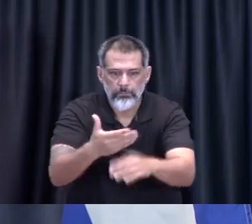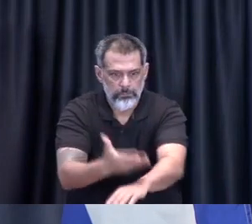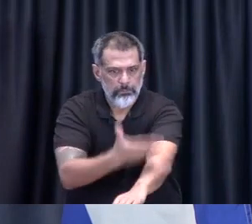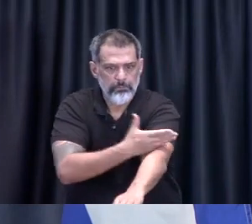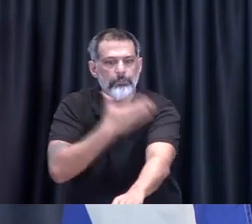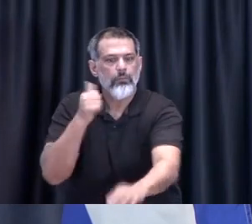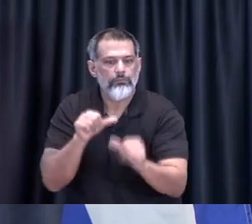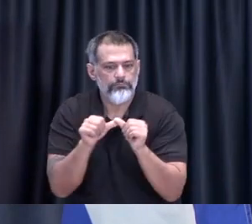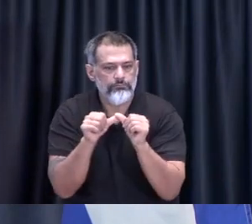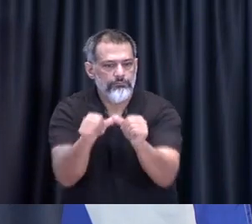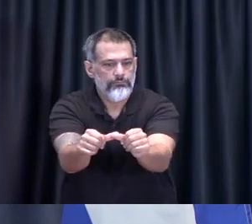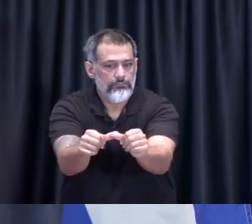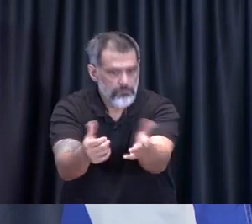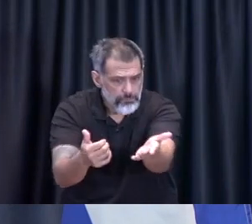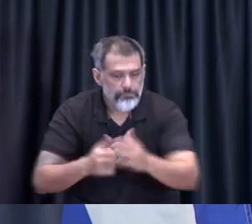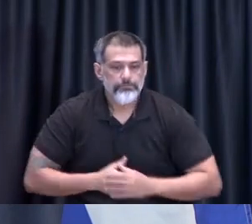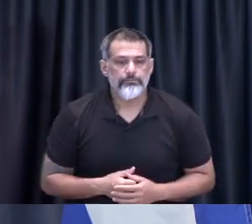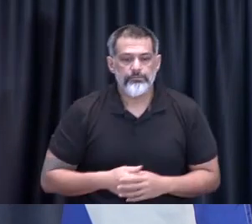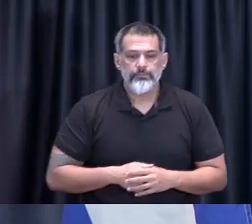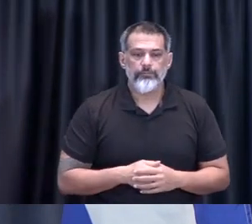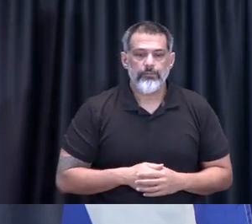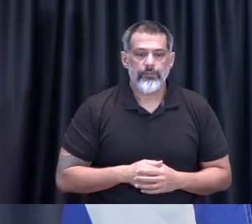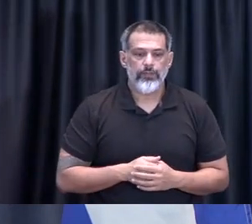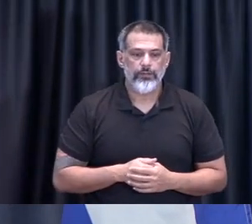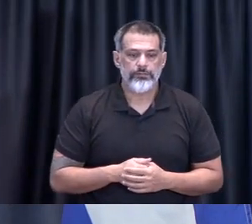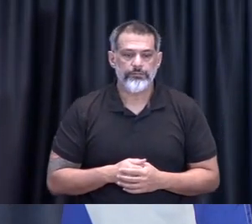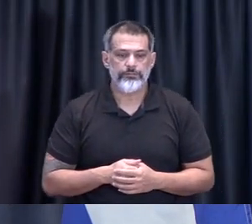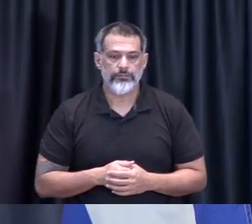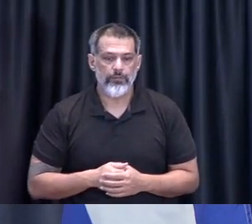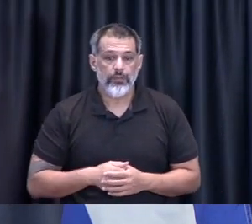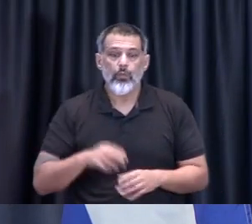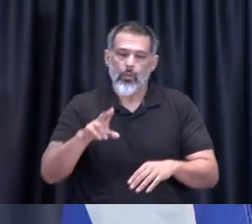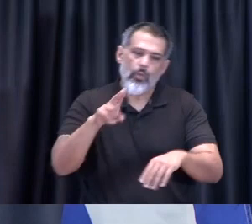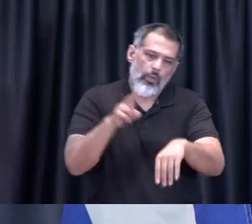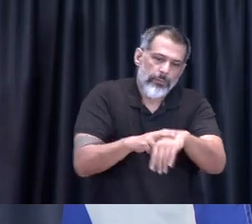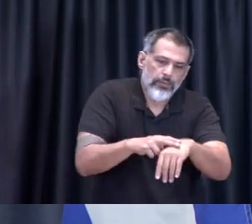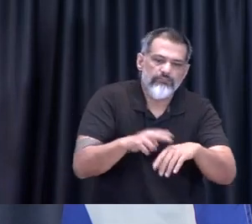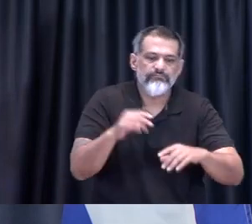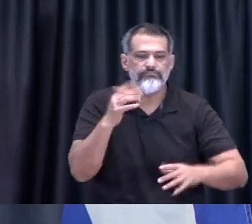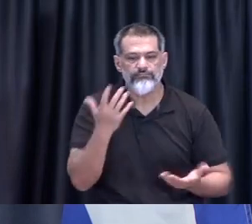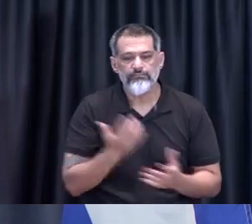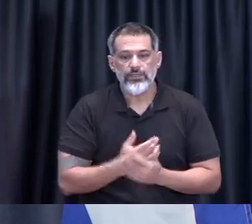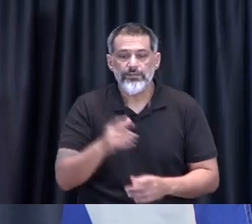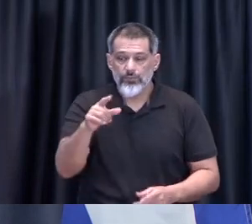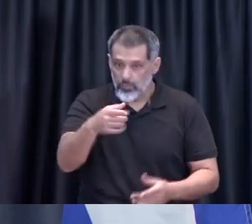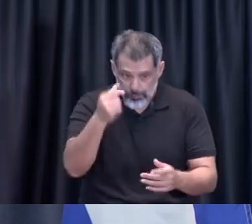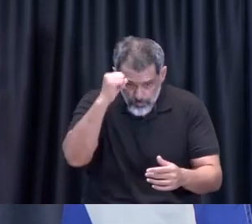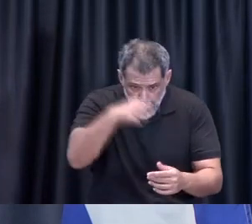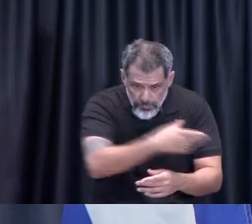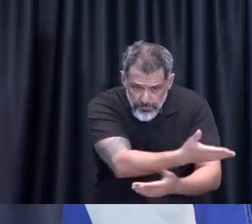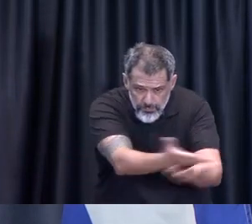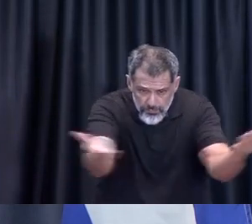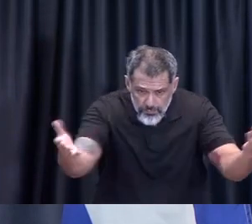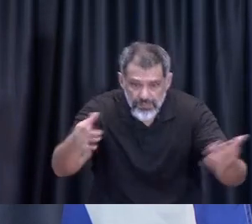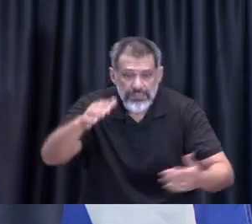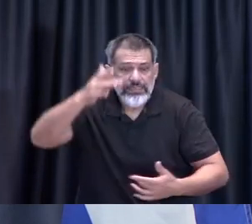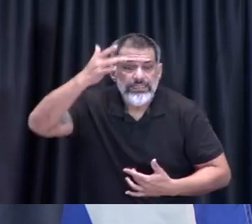particularly in this Omicron wave. Of course, I would be remiss if I didn't remind people, if you are sick, please stay home.